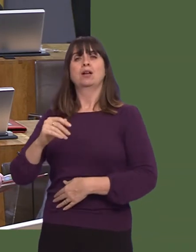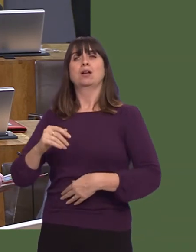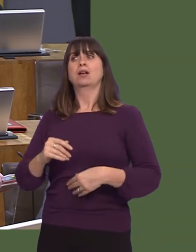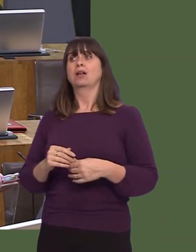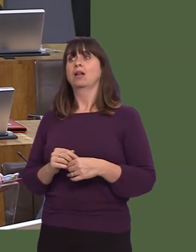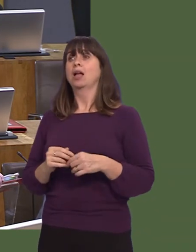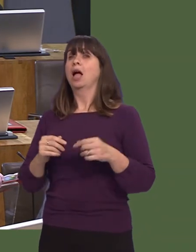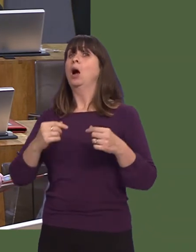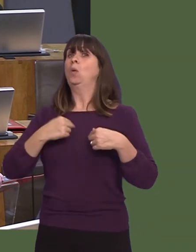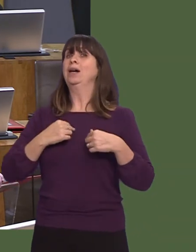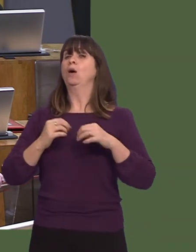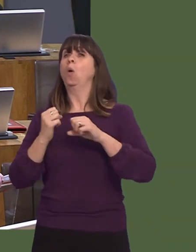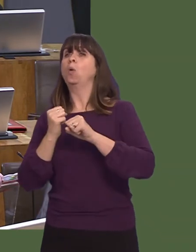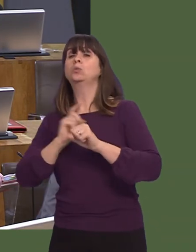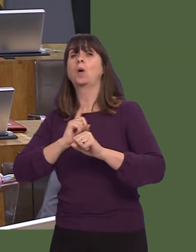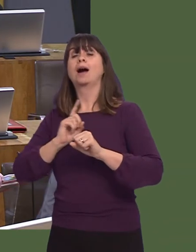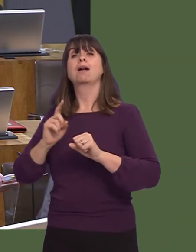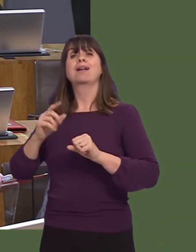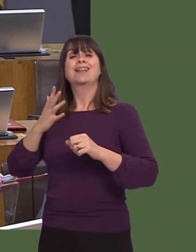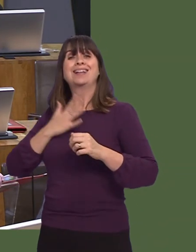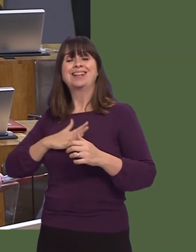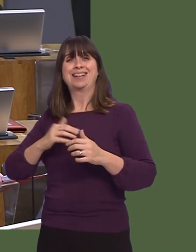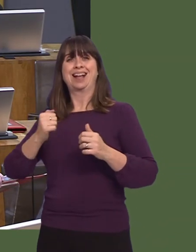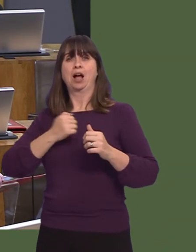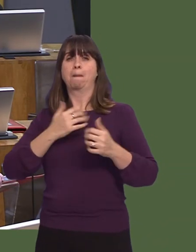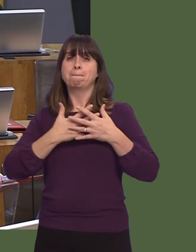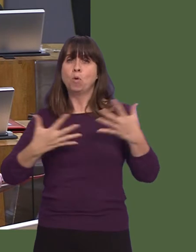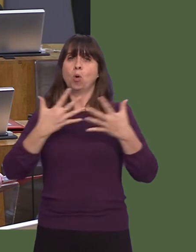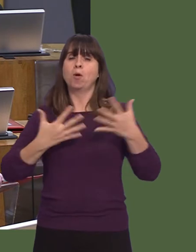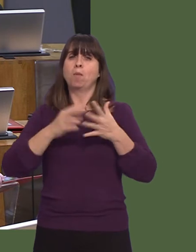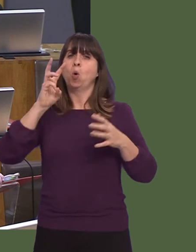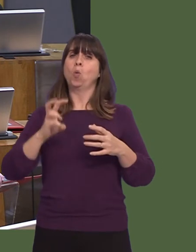of the things we know we need to do is to increase our staff presence abroad, working